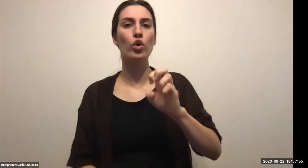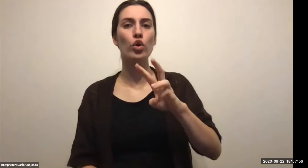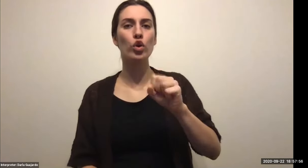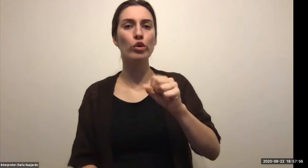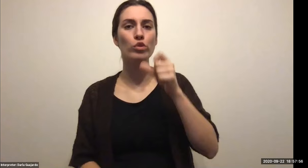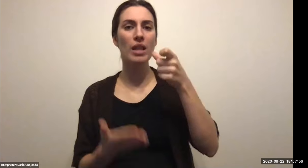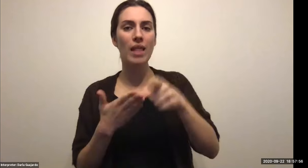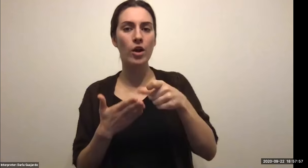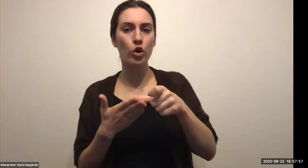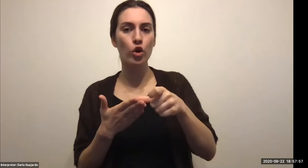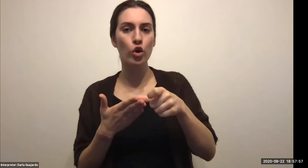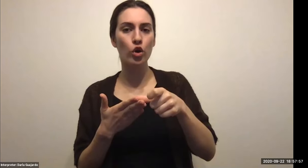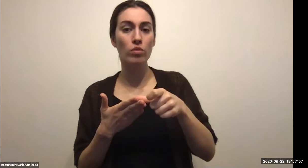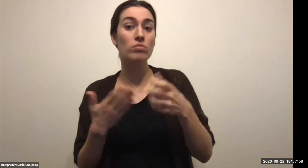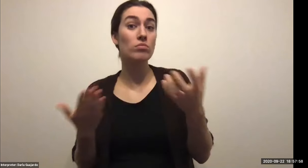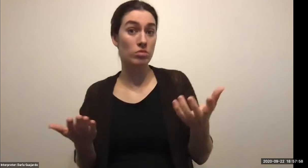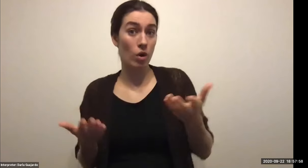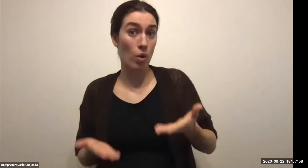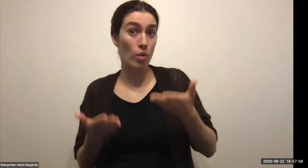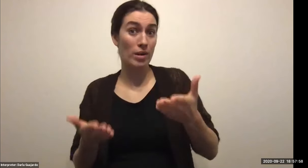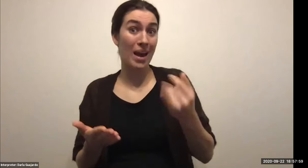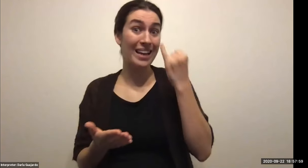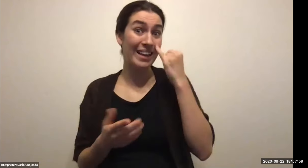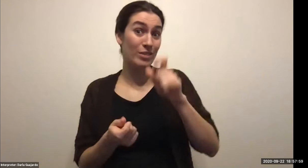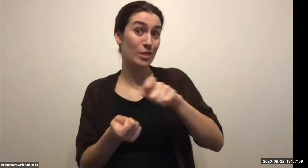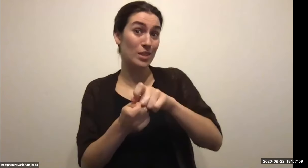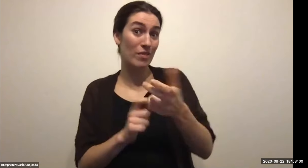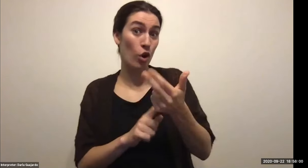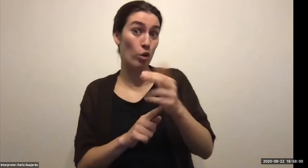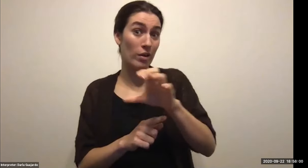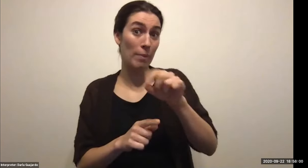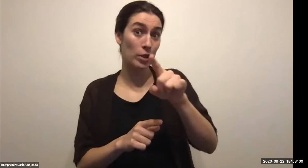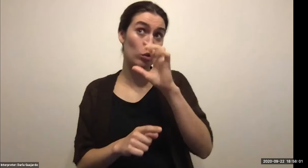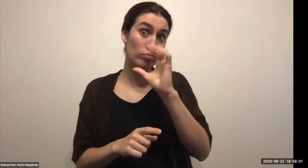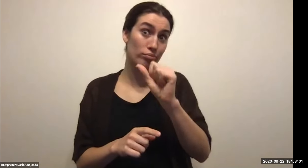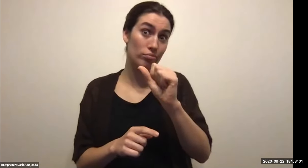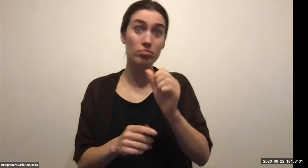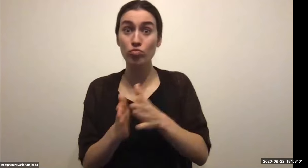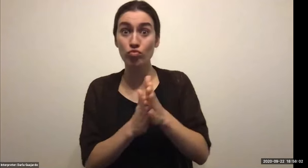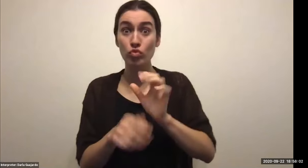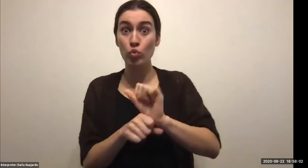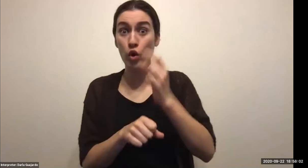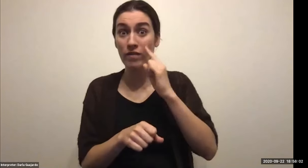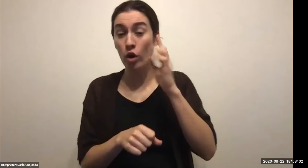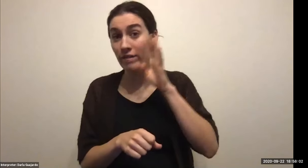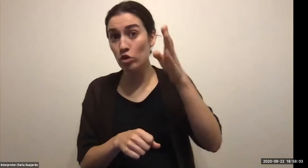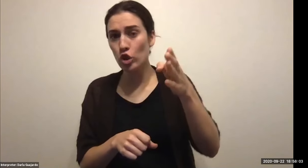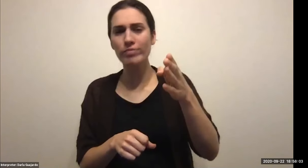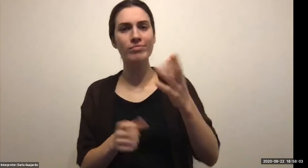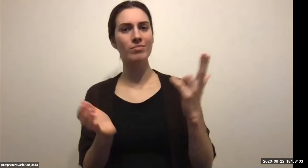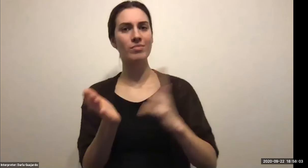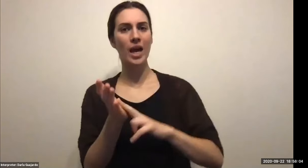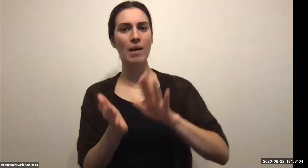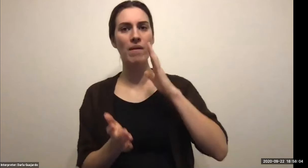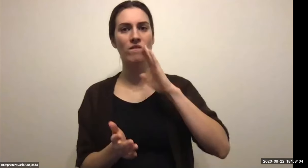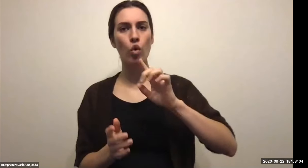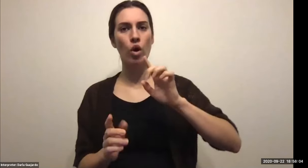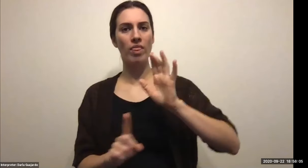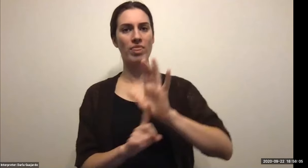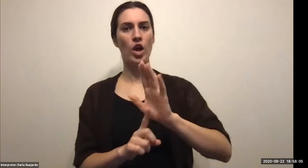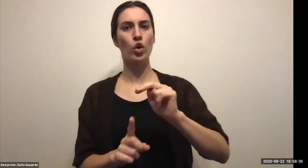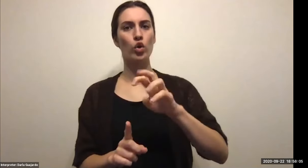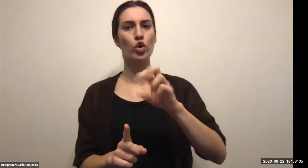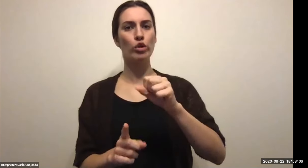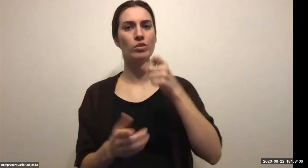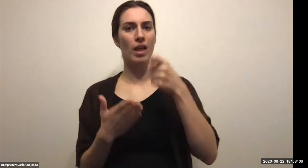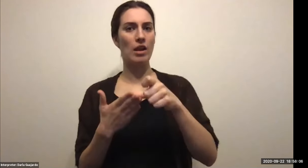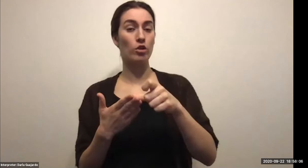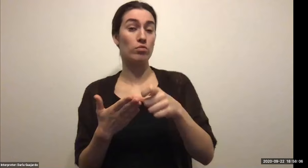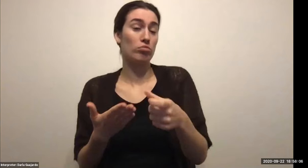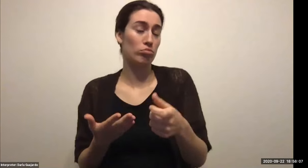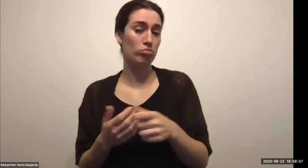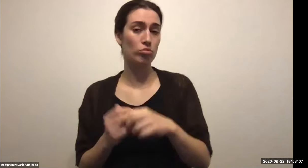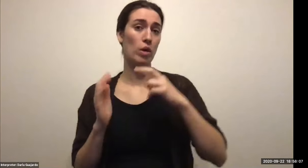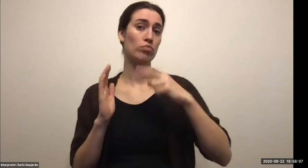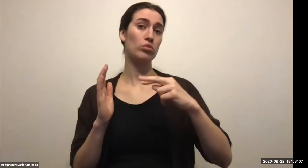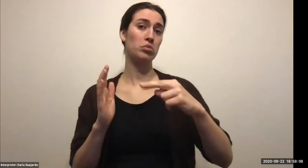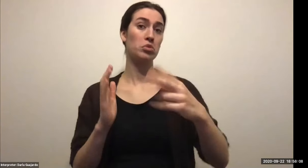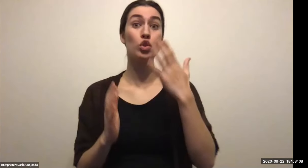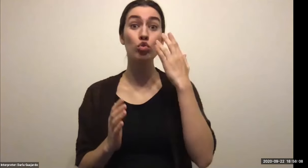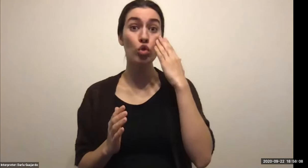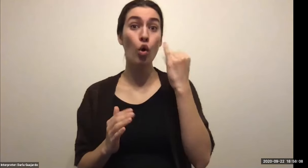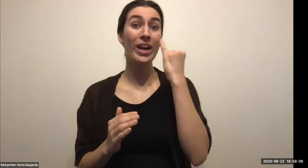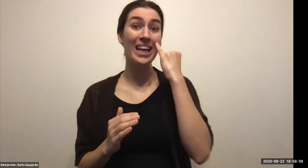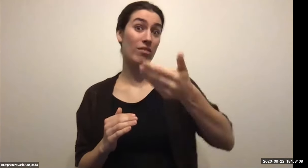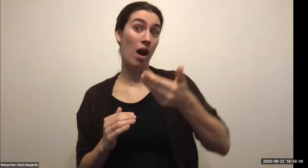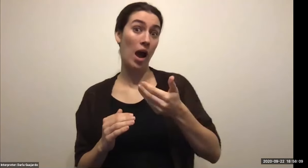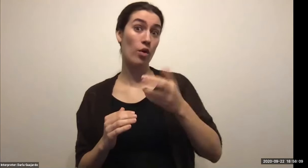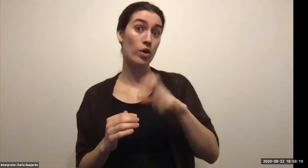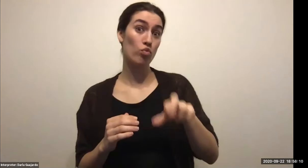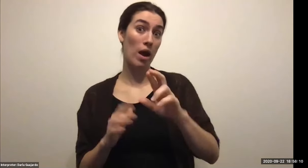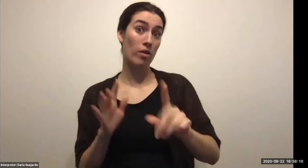Keith Wolling: So I'm looking at and it also has Canada as well. So what I do I get that on Thursday. So I see I can tell you that the marketplace coven right now. United States occupancy is running about 30% occupancy